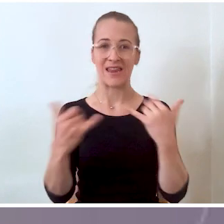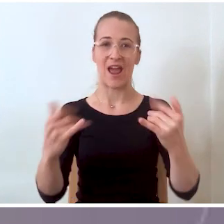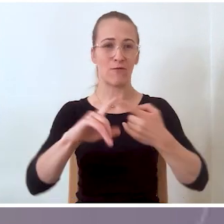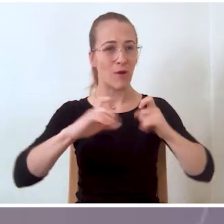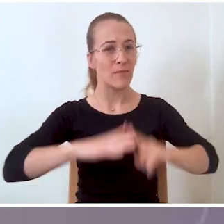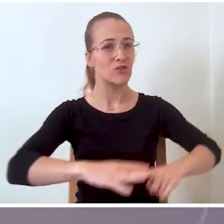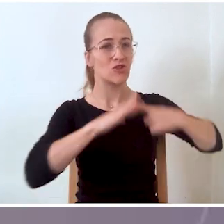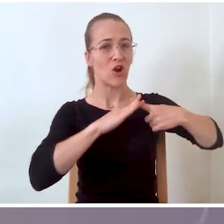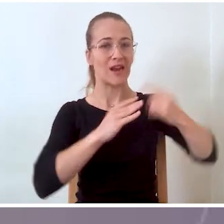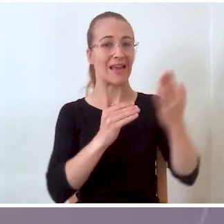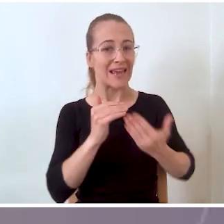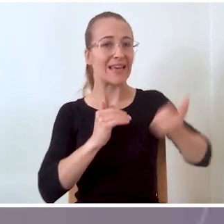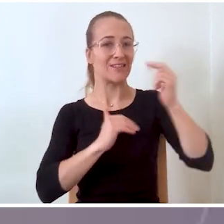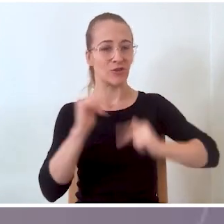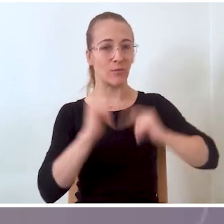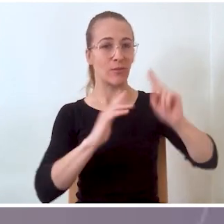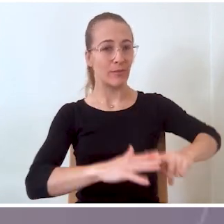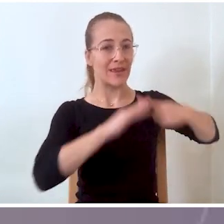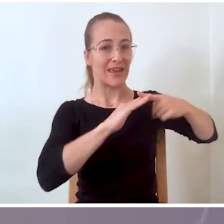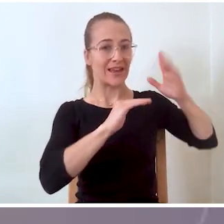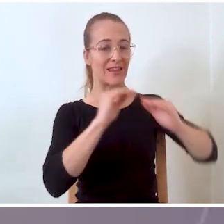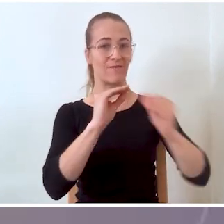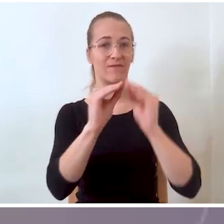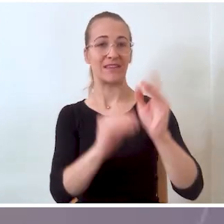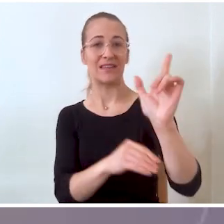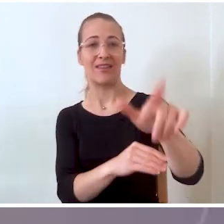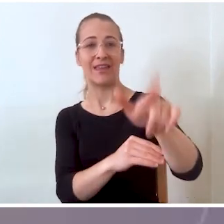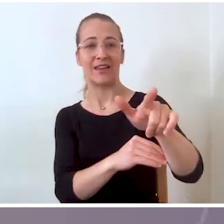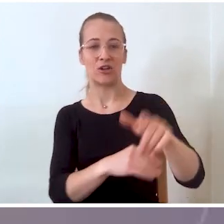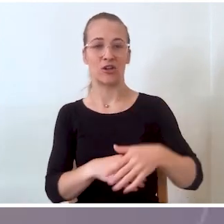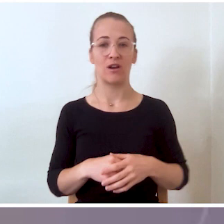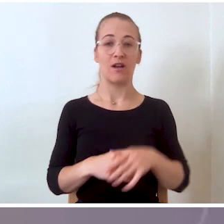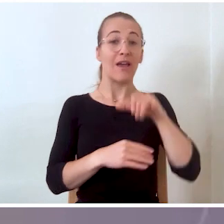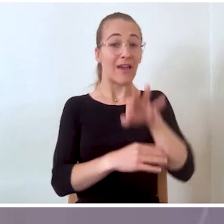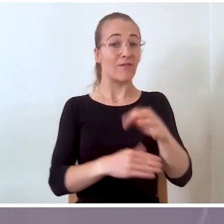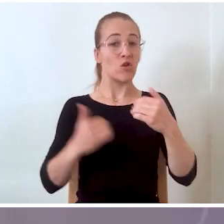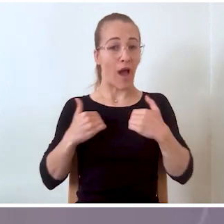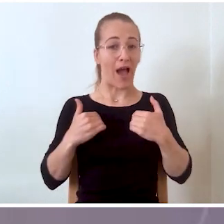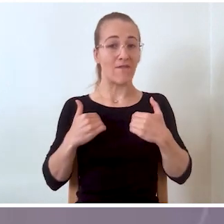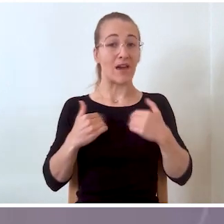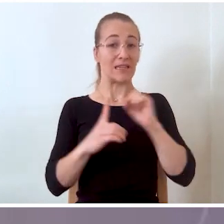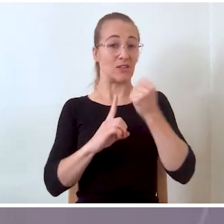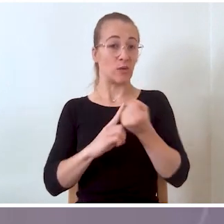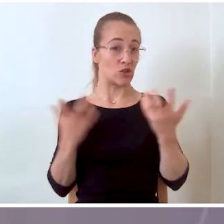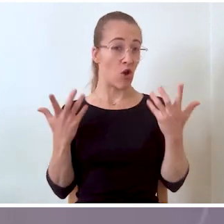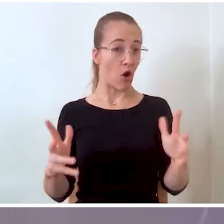It's always easier to build at the beginning than fix a problem at the end. If you have an existing situation,